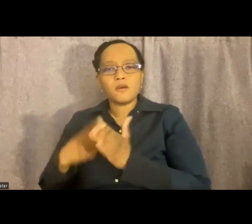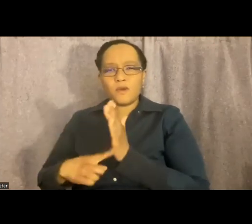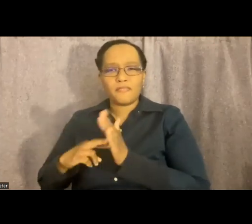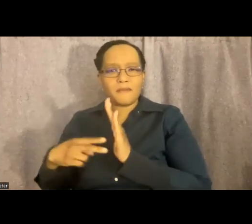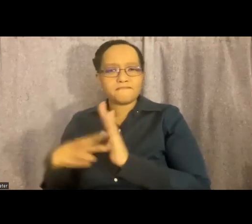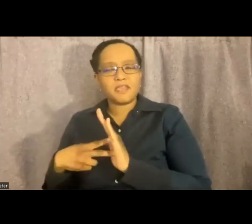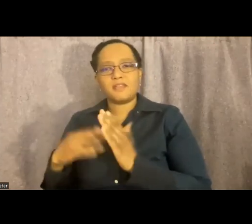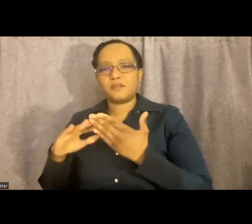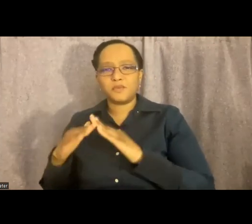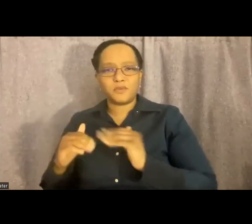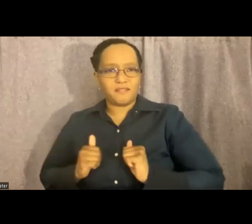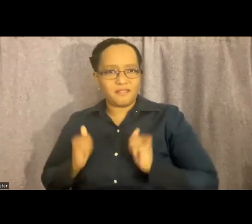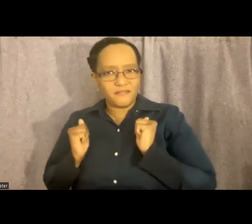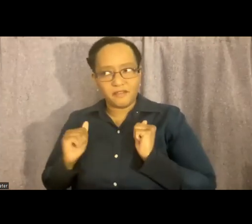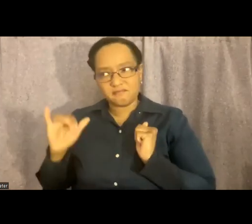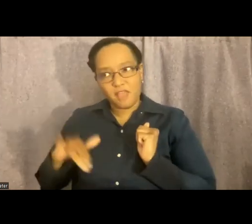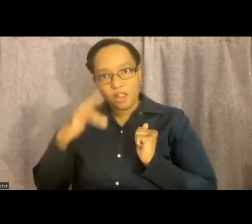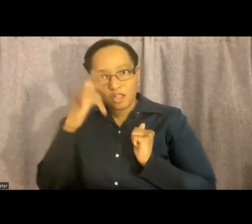like . What works and what doesn't.